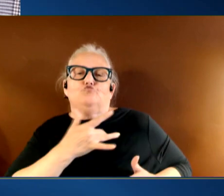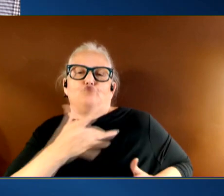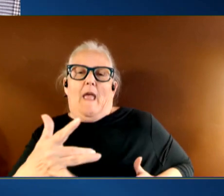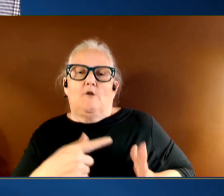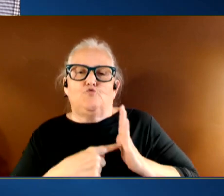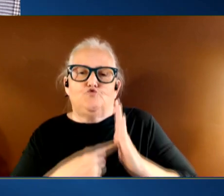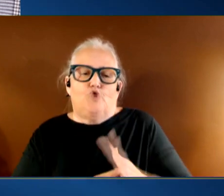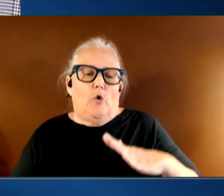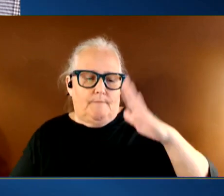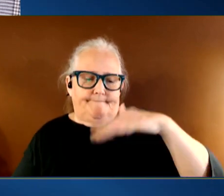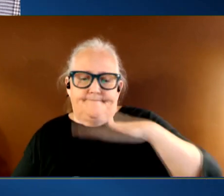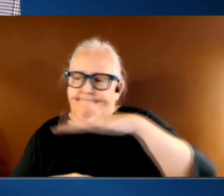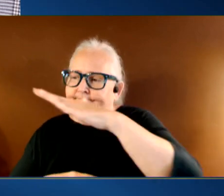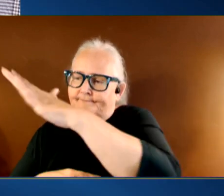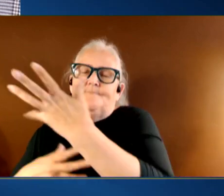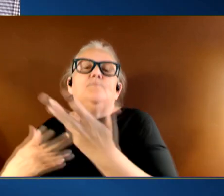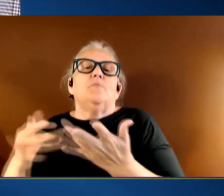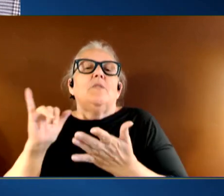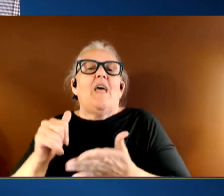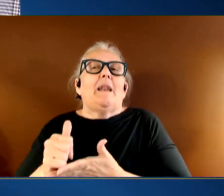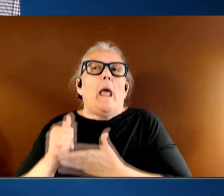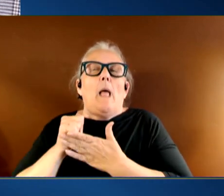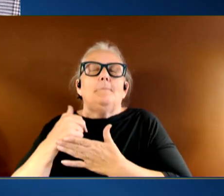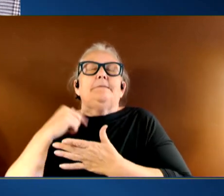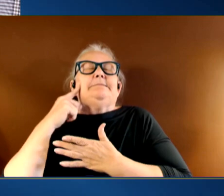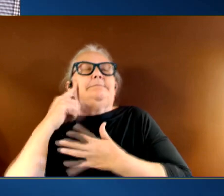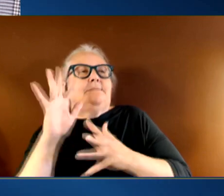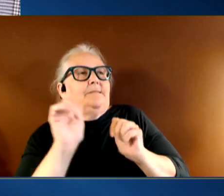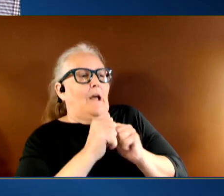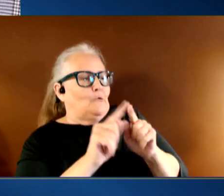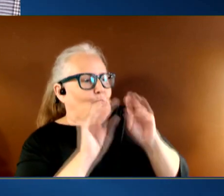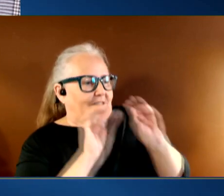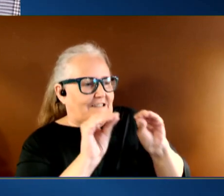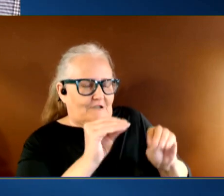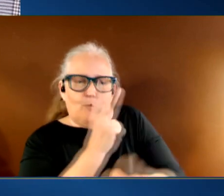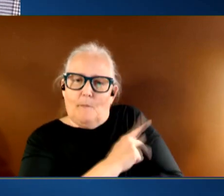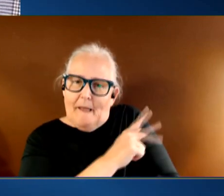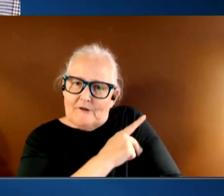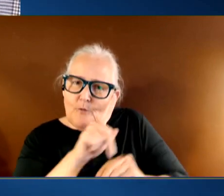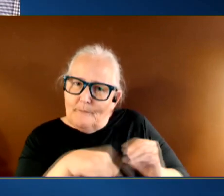support patient education programs with our CBO partners, research policy development,